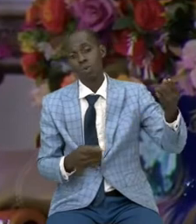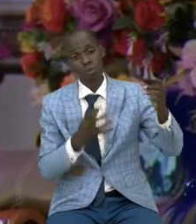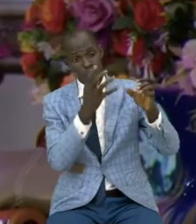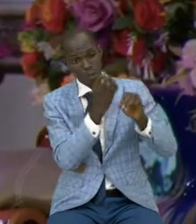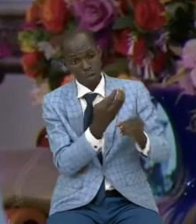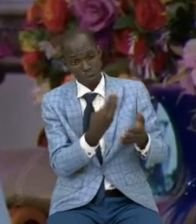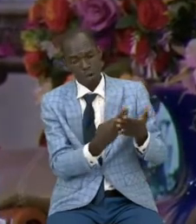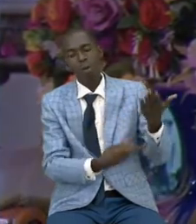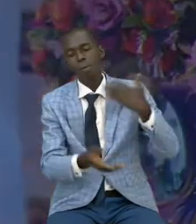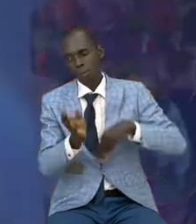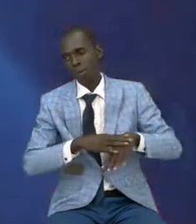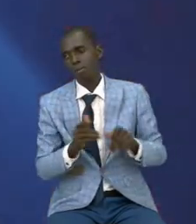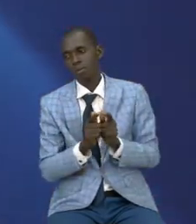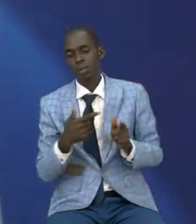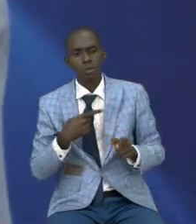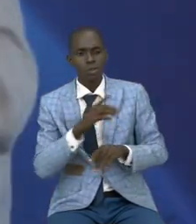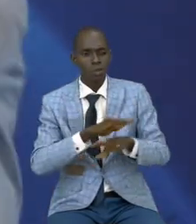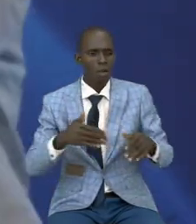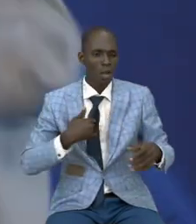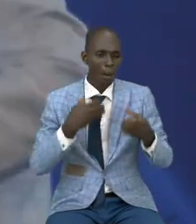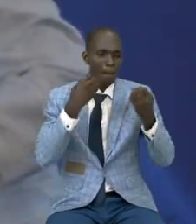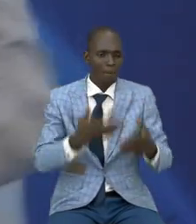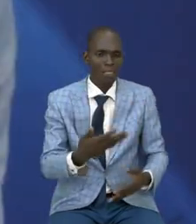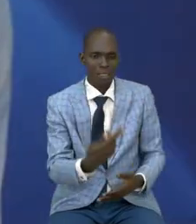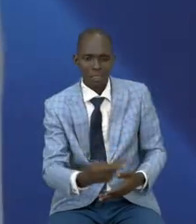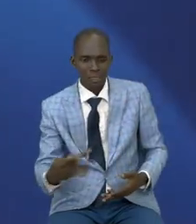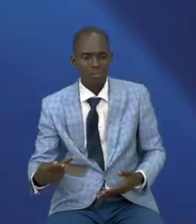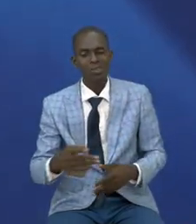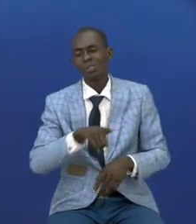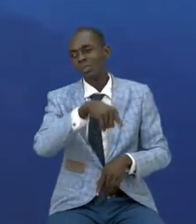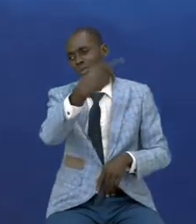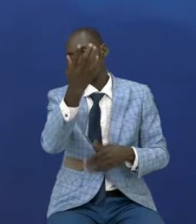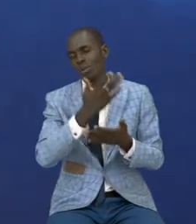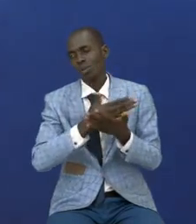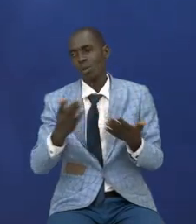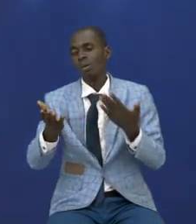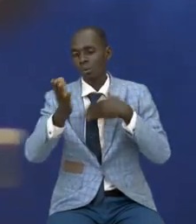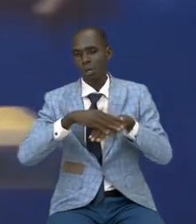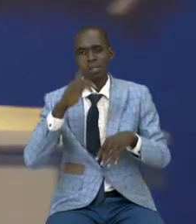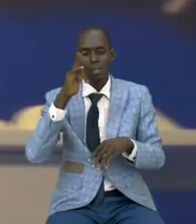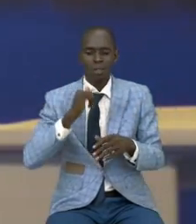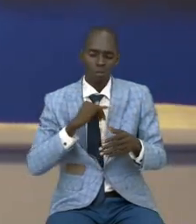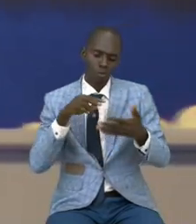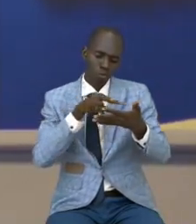have enough substance go and come back we've been looking at the register and they didn't mark your